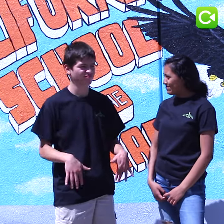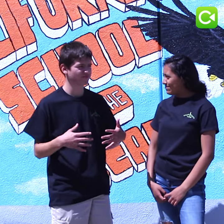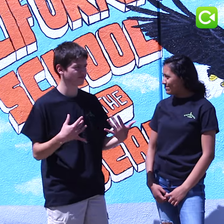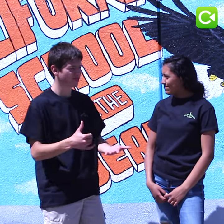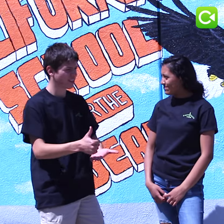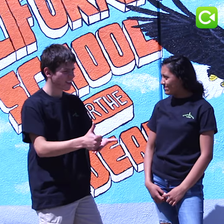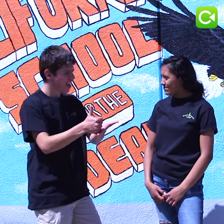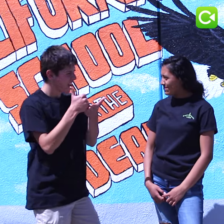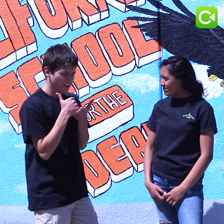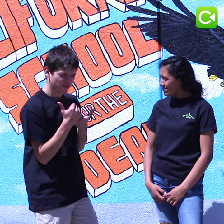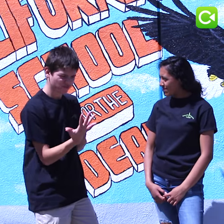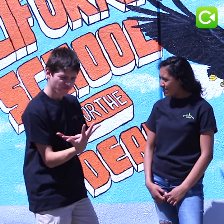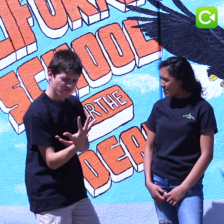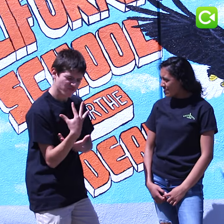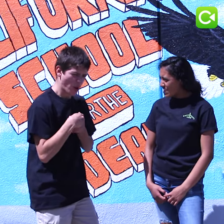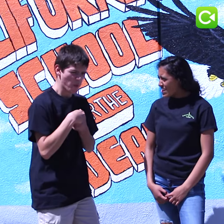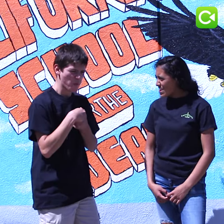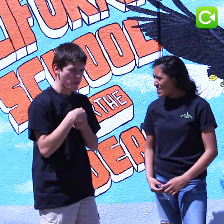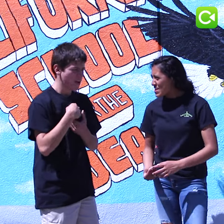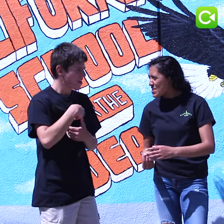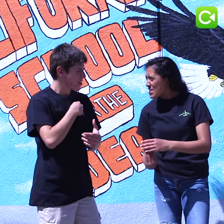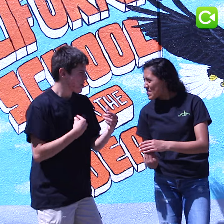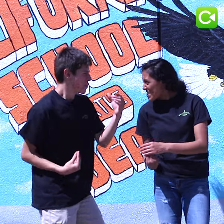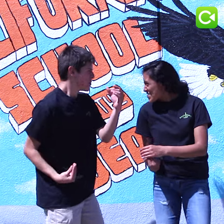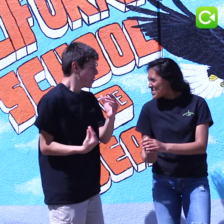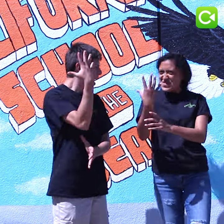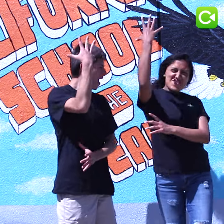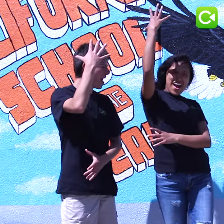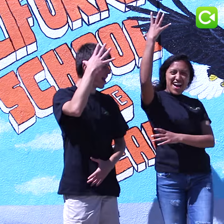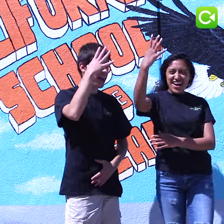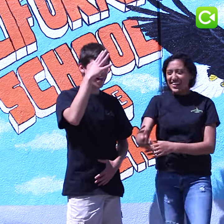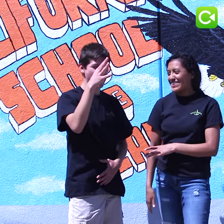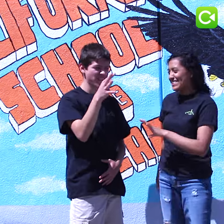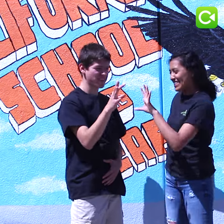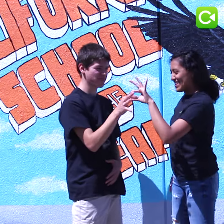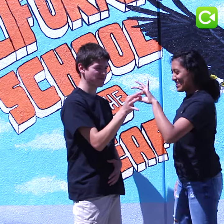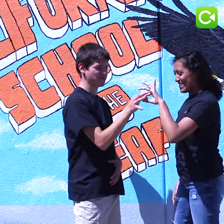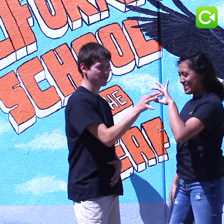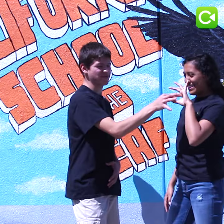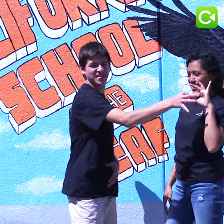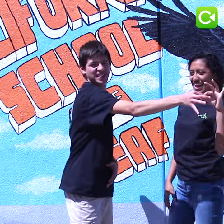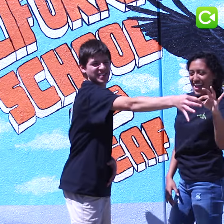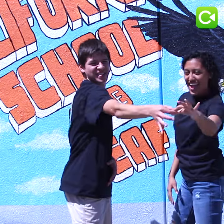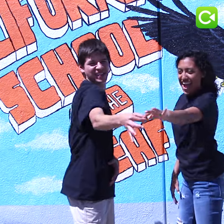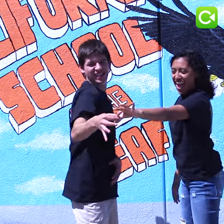It really helps us incorporate our values and we GROW together!